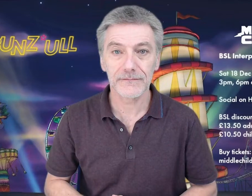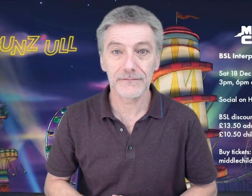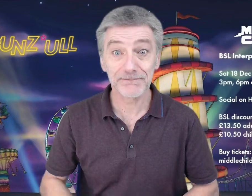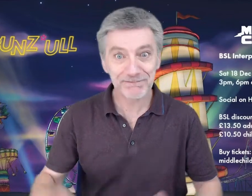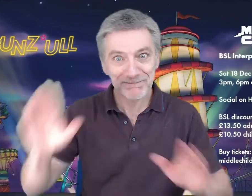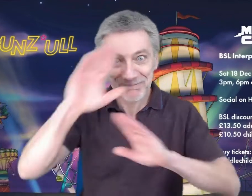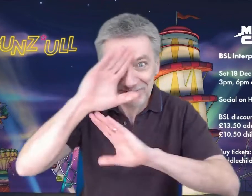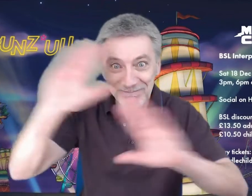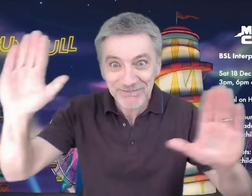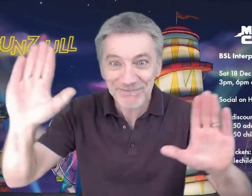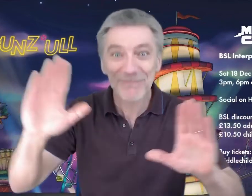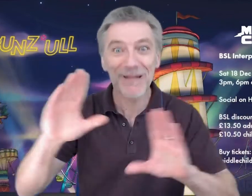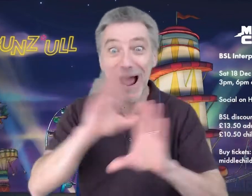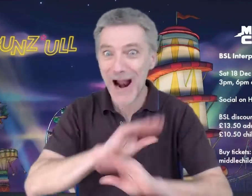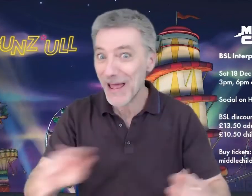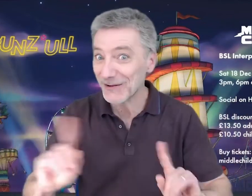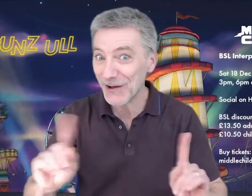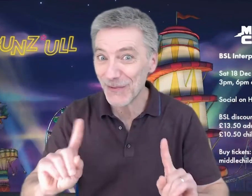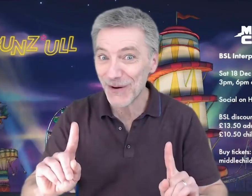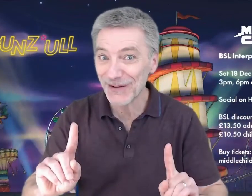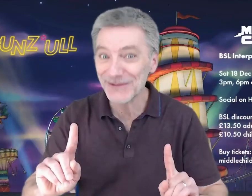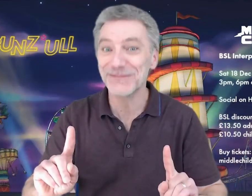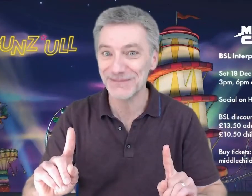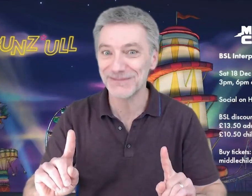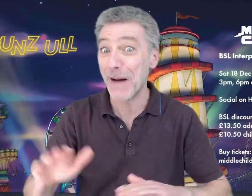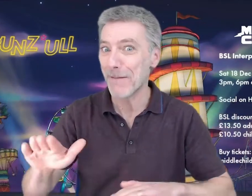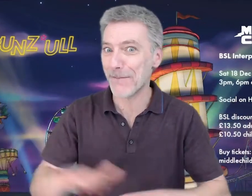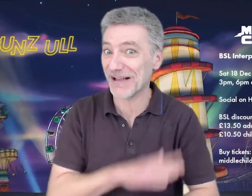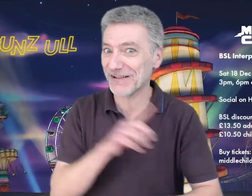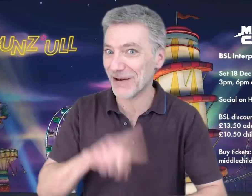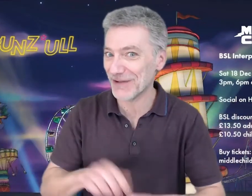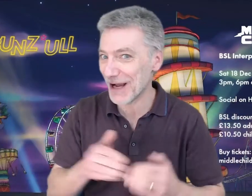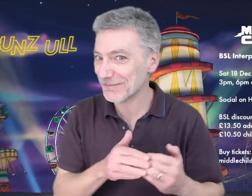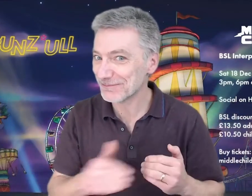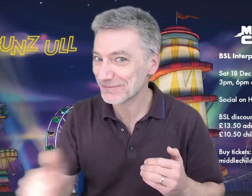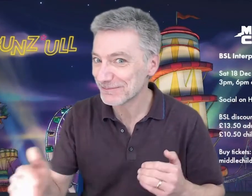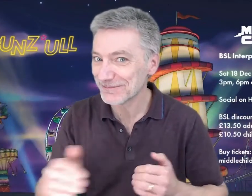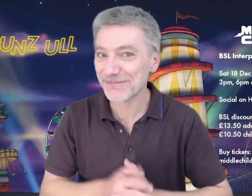Hi, just to let you know, it's panto time!